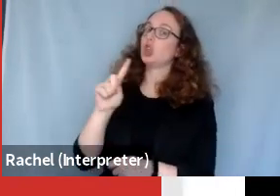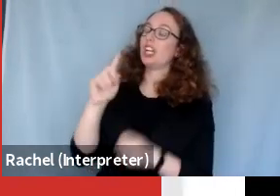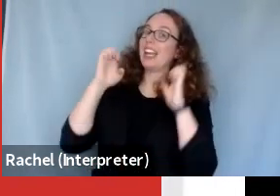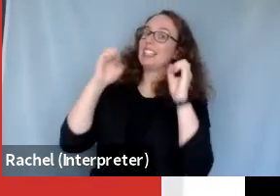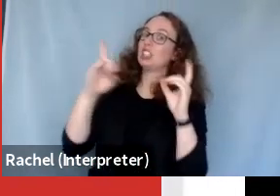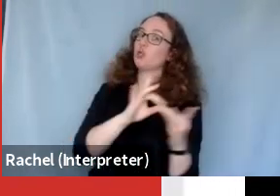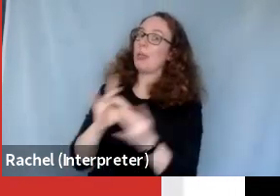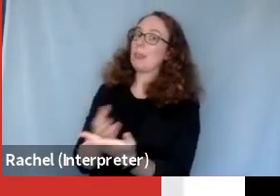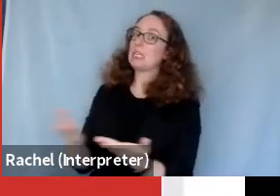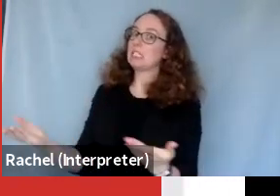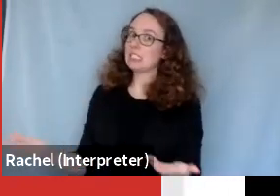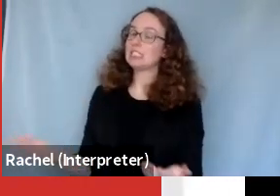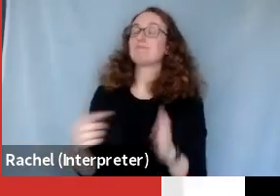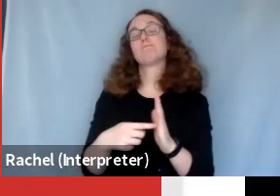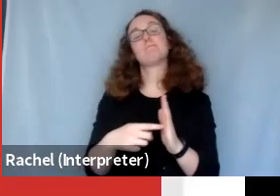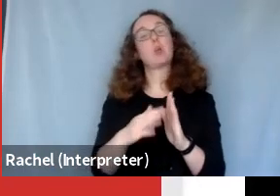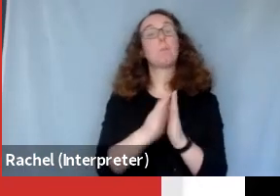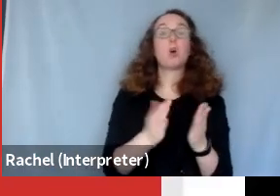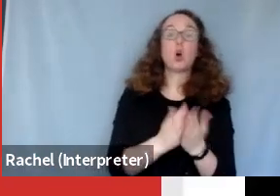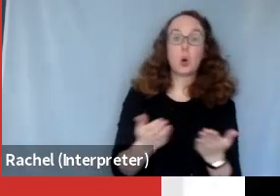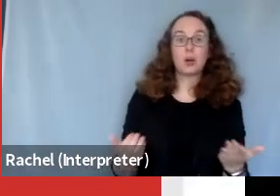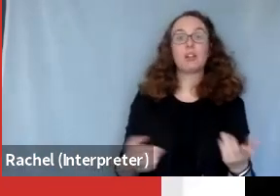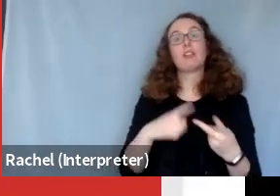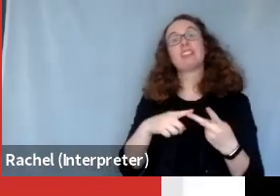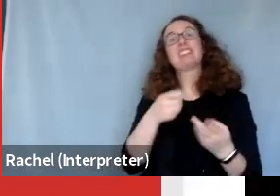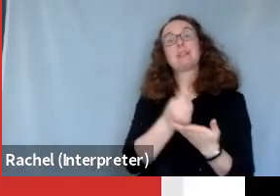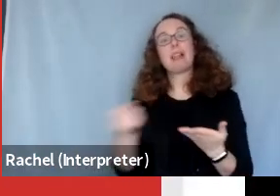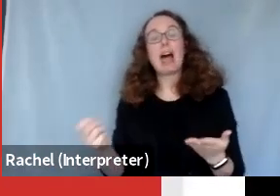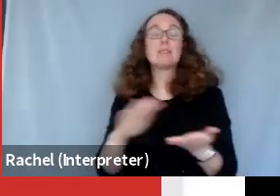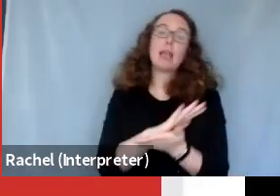materials such as textbooks, or supplies and that kind of stuff. But